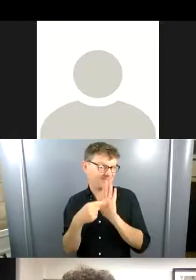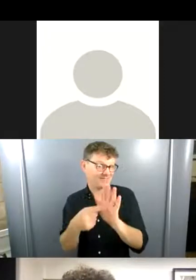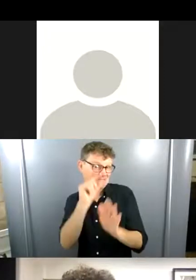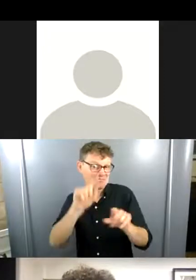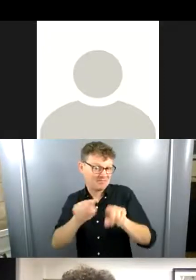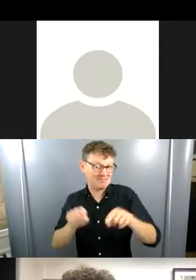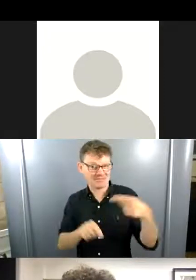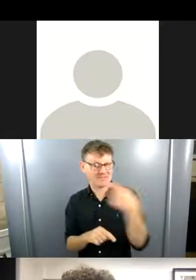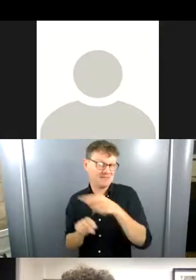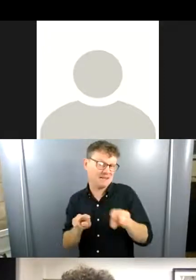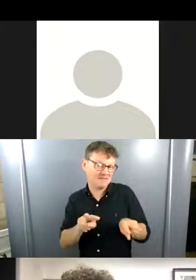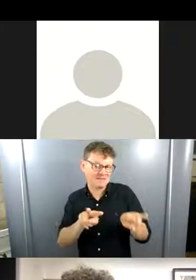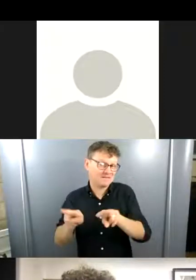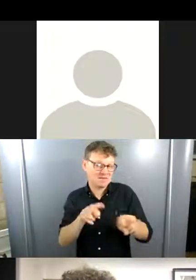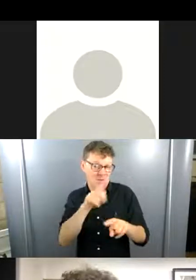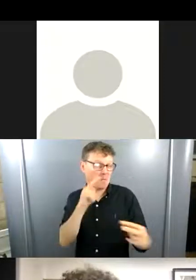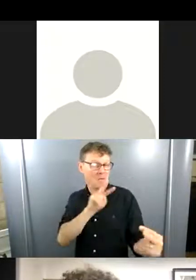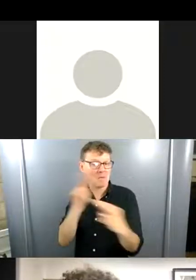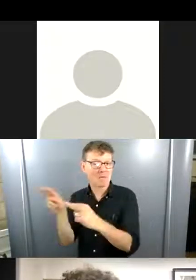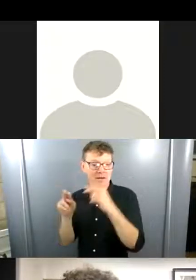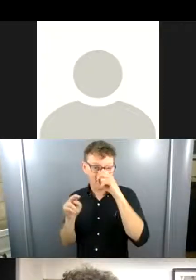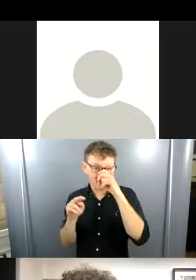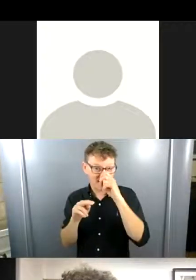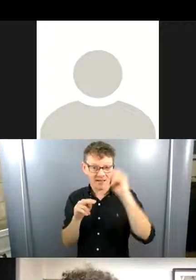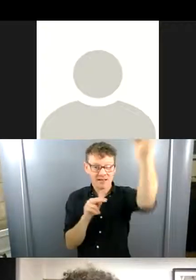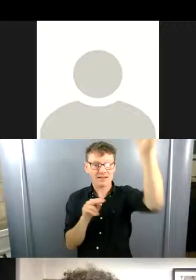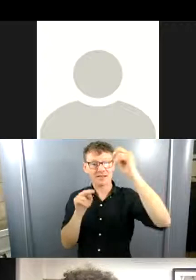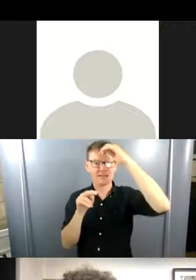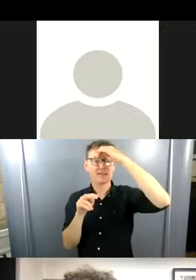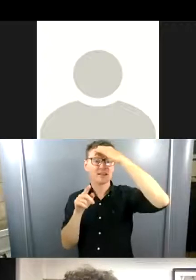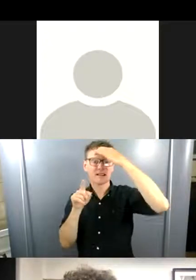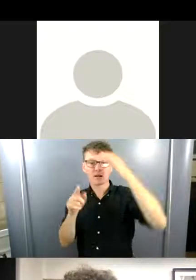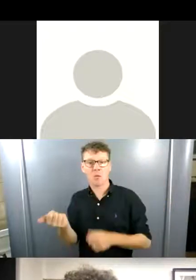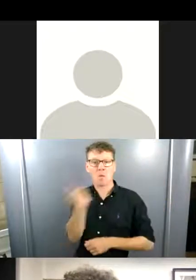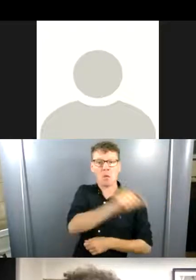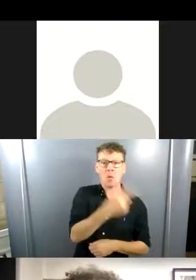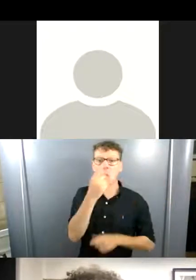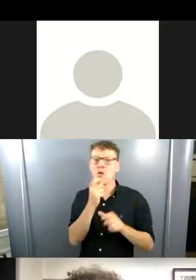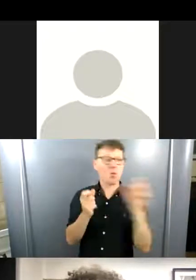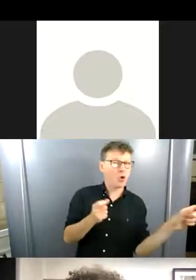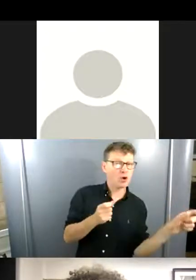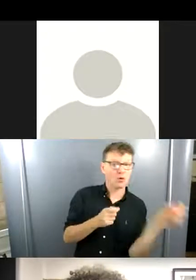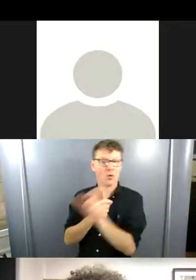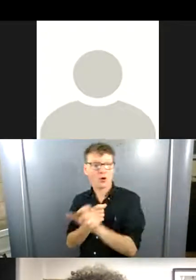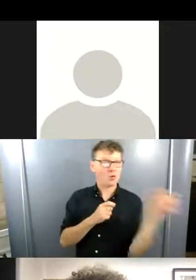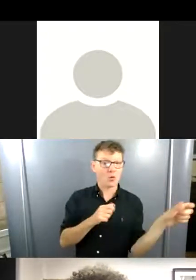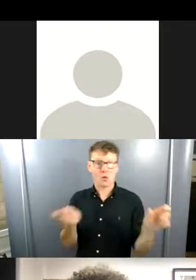where she has one sentence which has some a word of Mawng and a word of Kunwinjku in it so